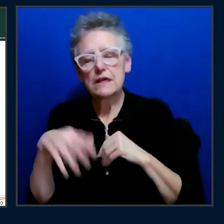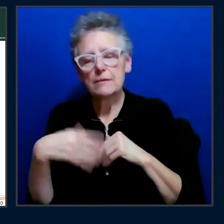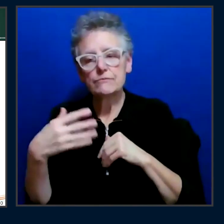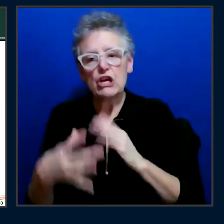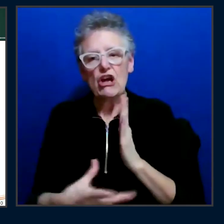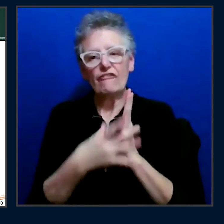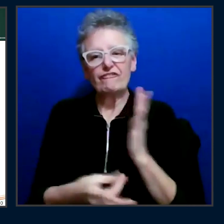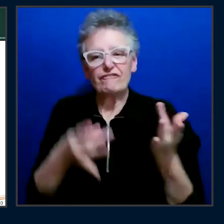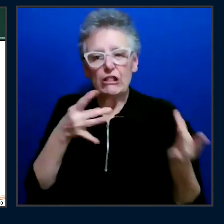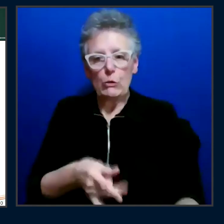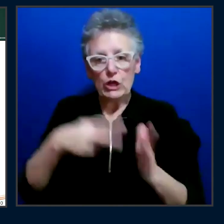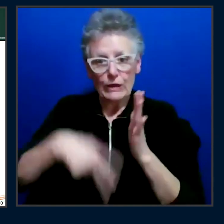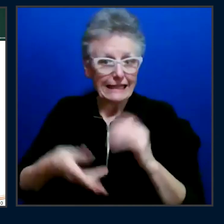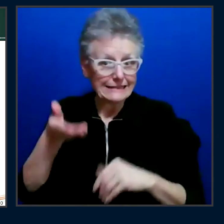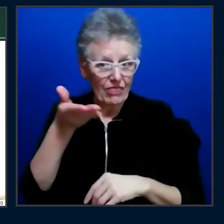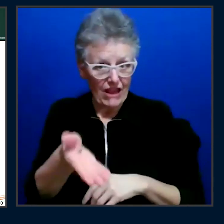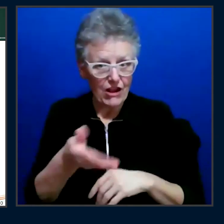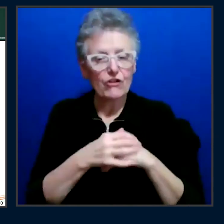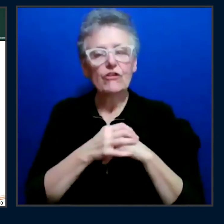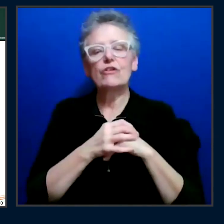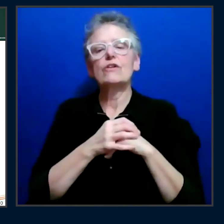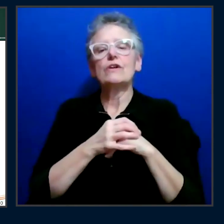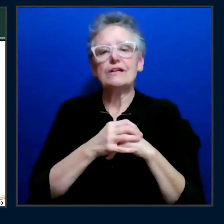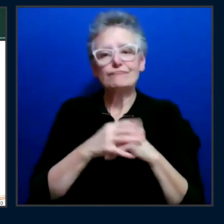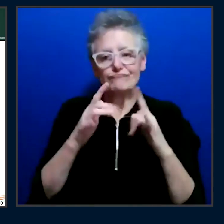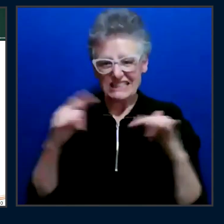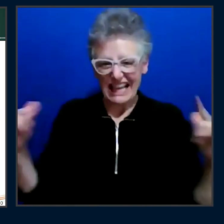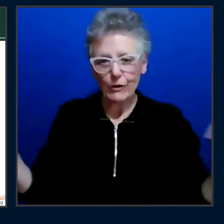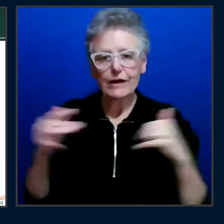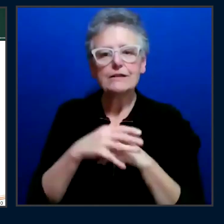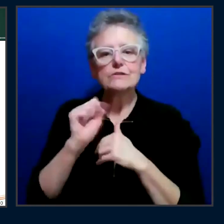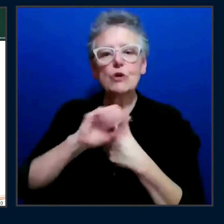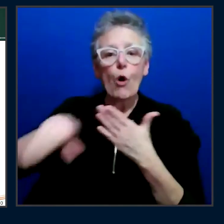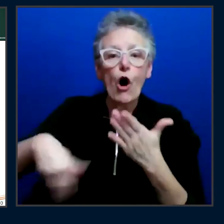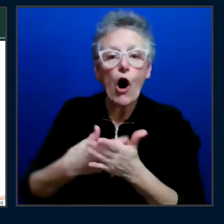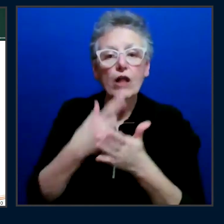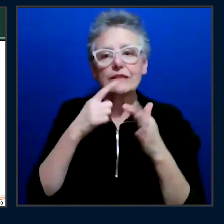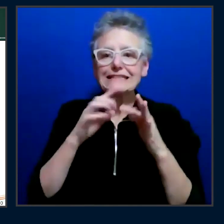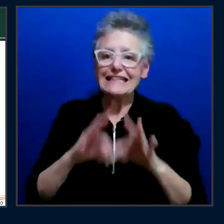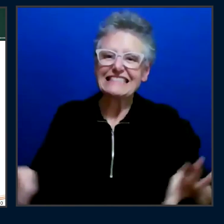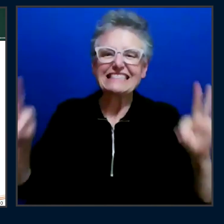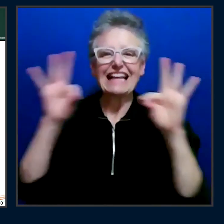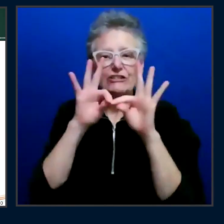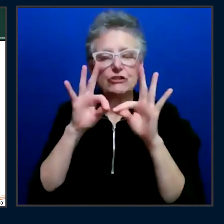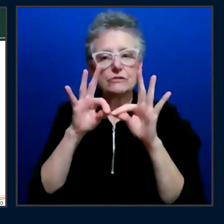Fluent reading was in there, et cetera. So all of these essentials come together